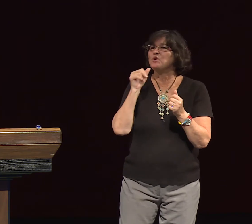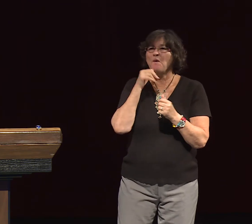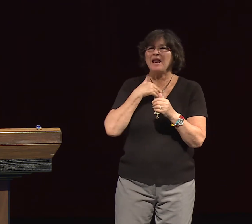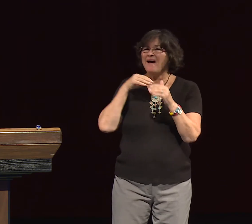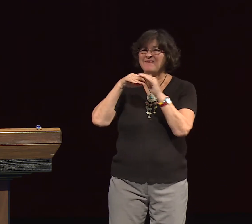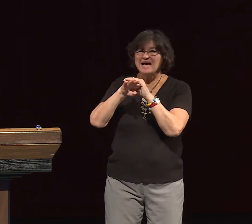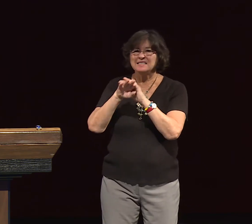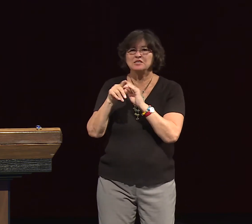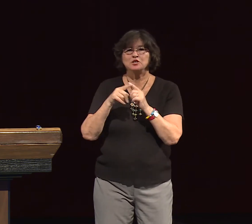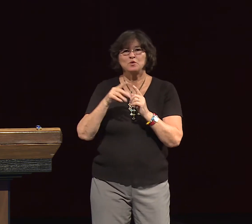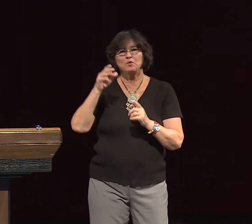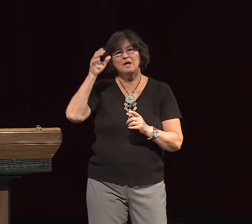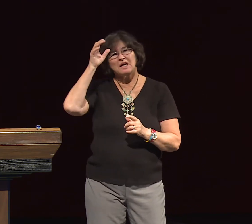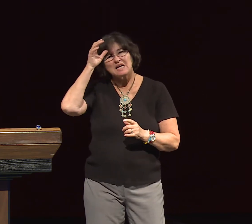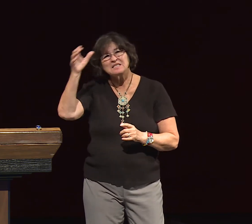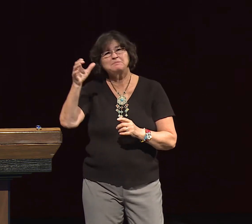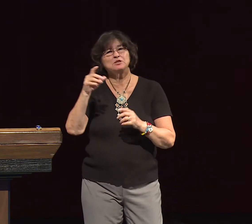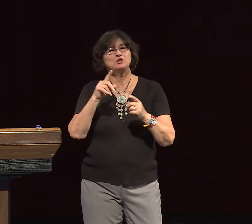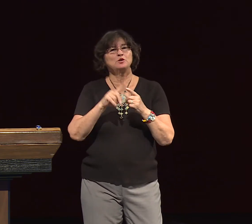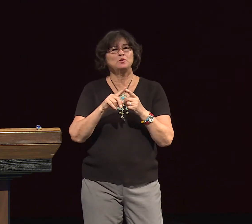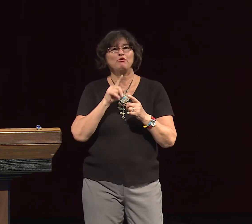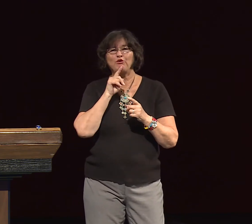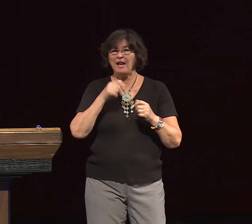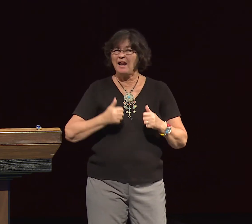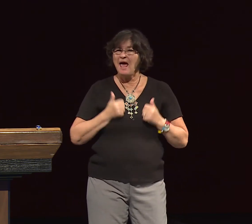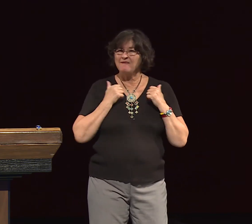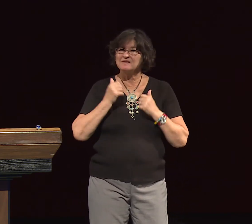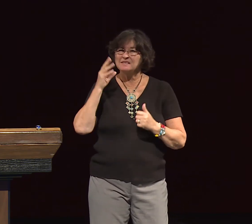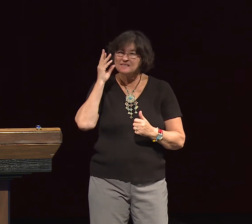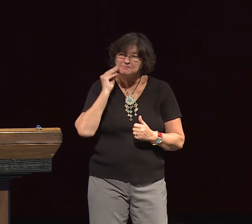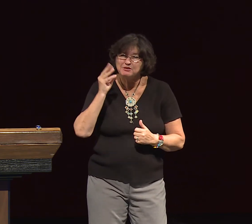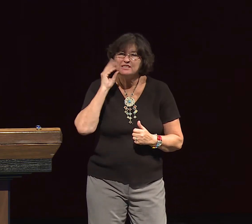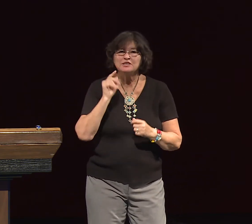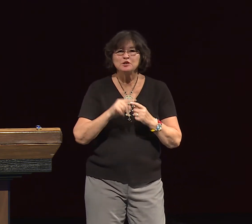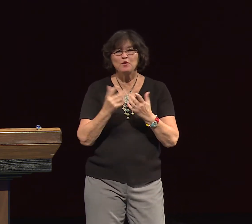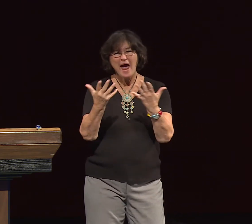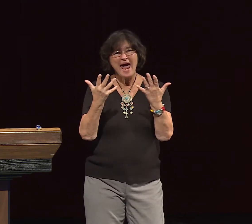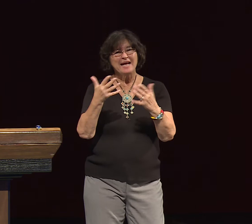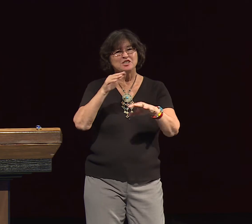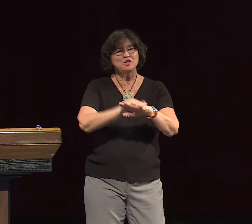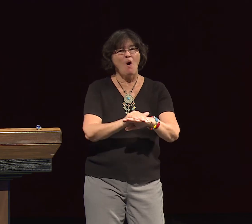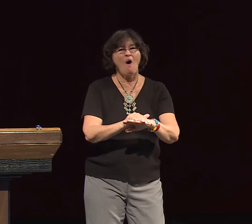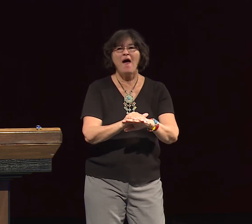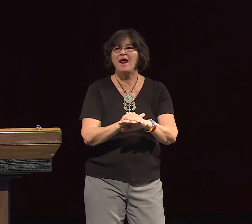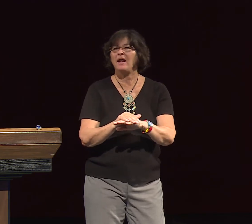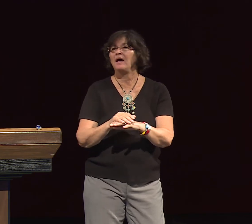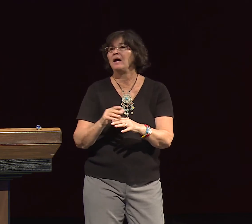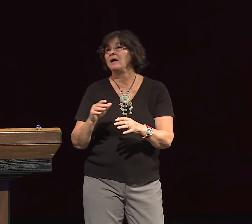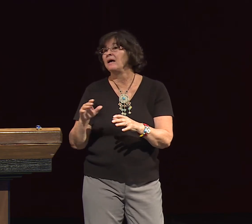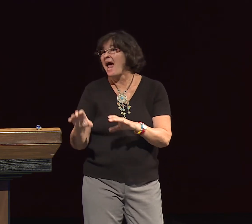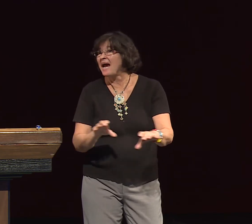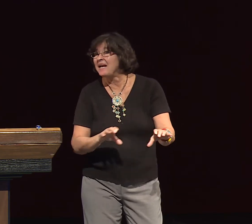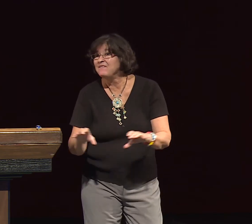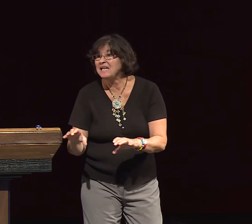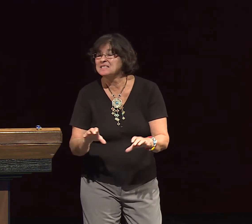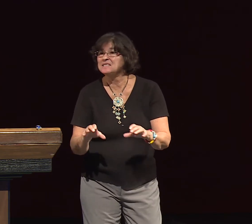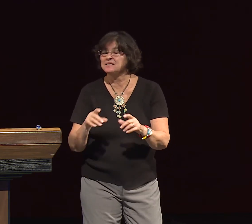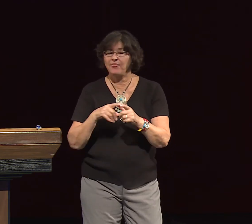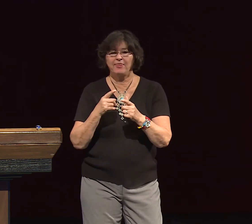You don't fully have access to real-life experiences and, um, hands-on activity.